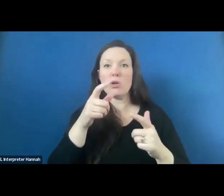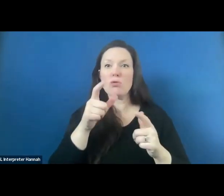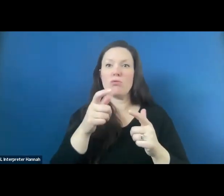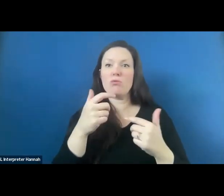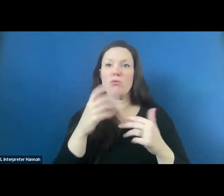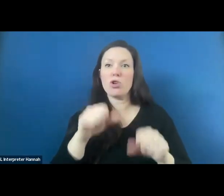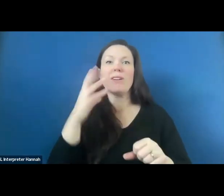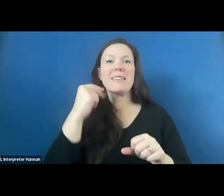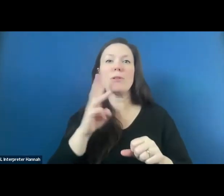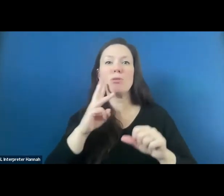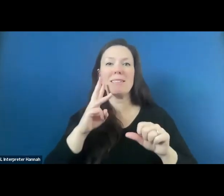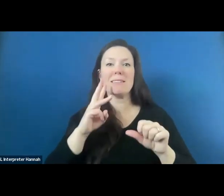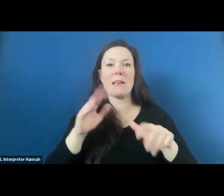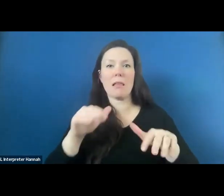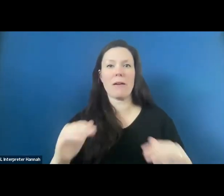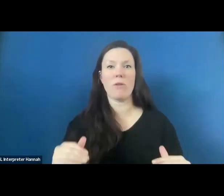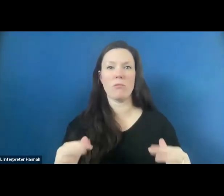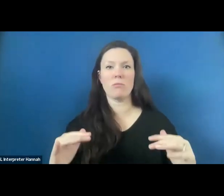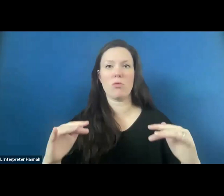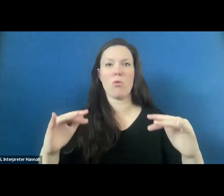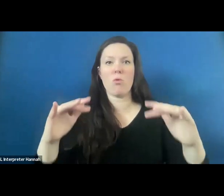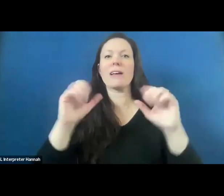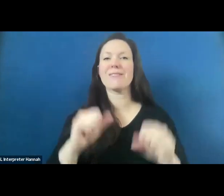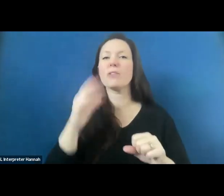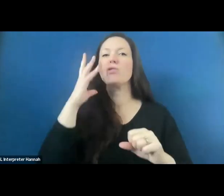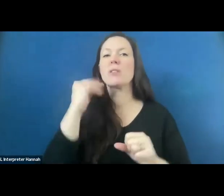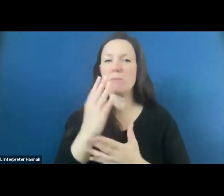So they see climate change as causing instability and war.